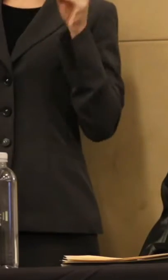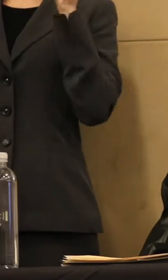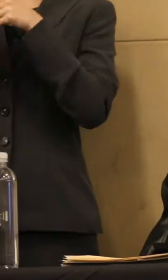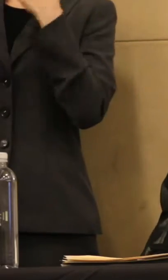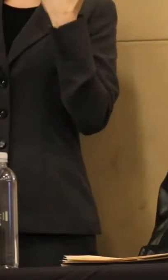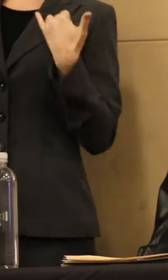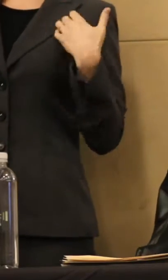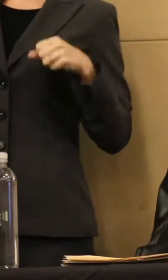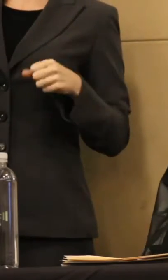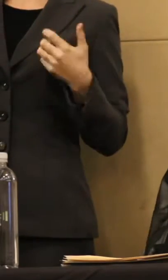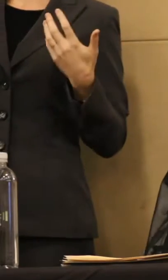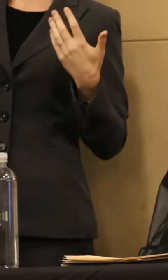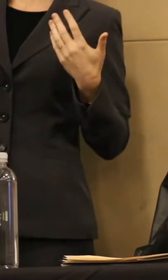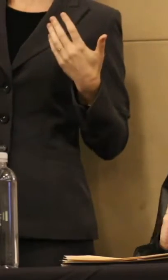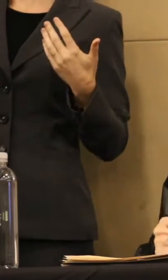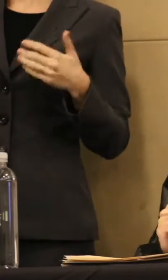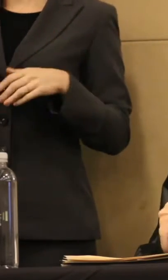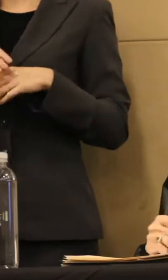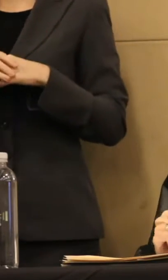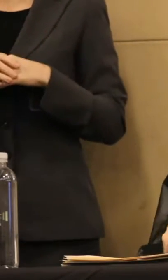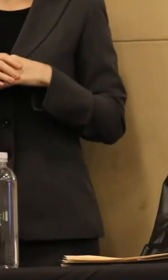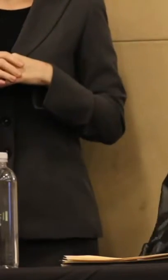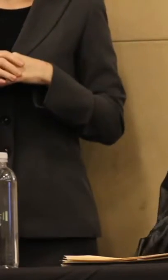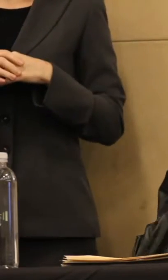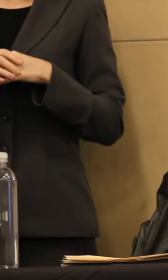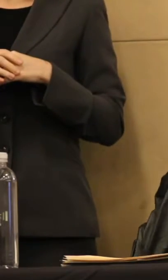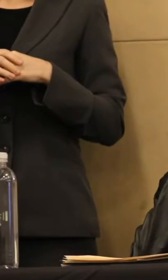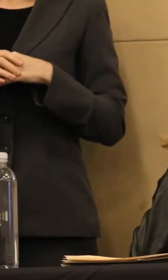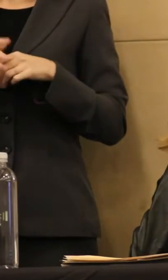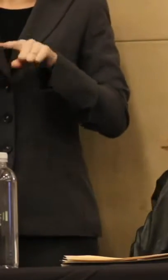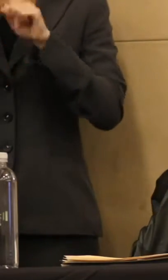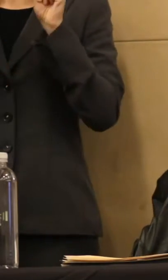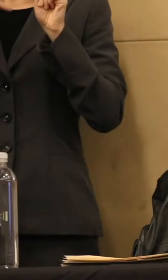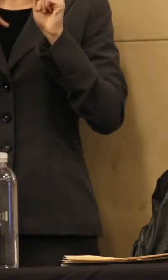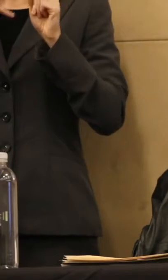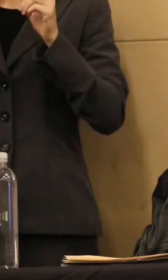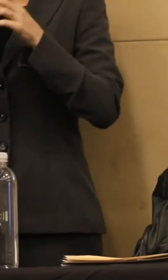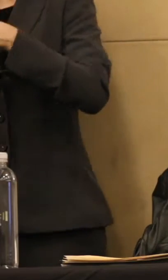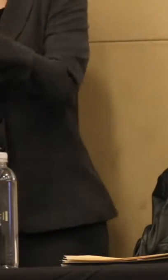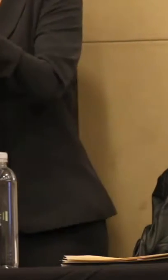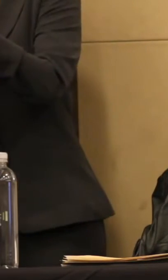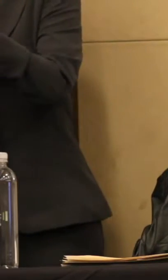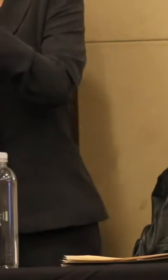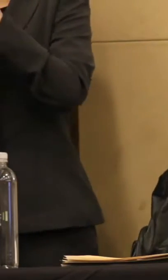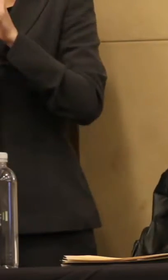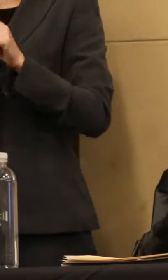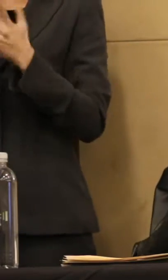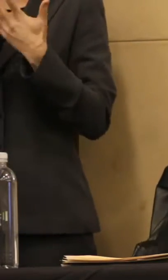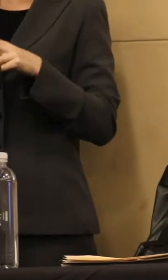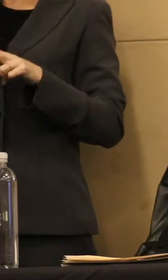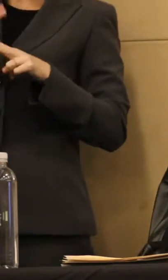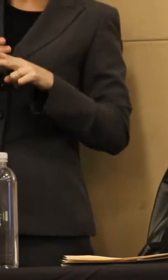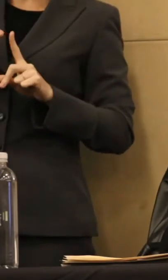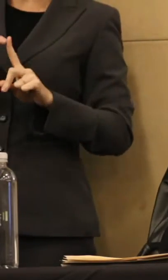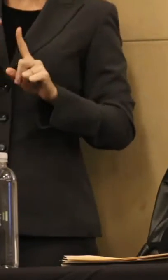a few of those, but we're going to get down to the practical, I think we do, as I said,